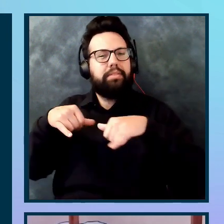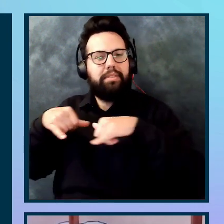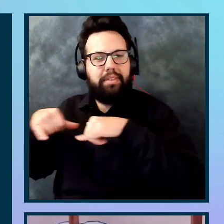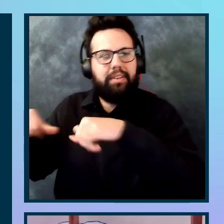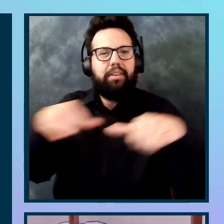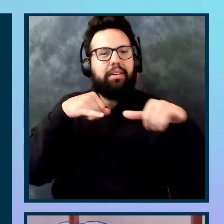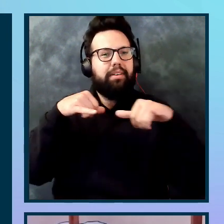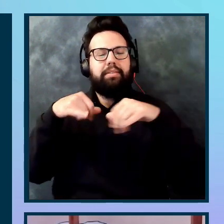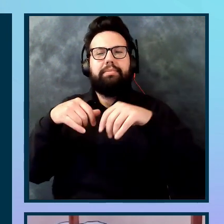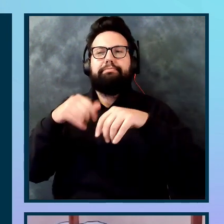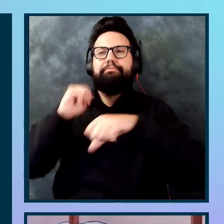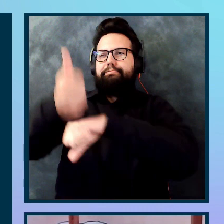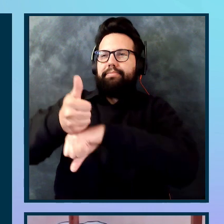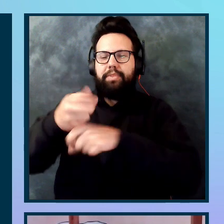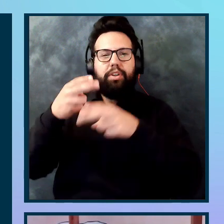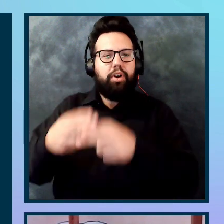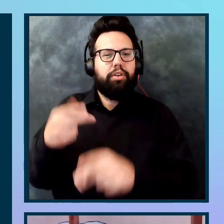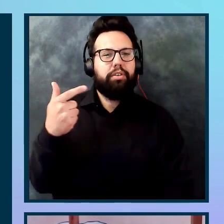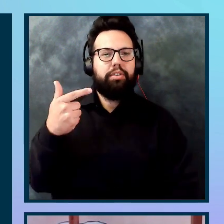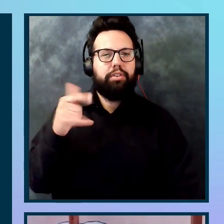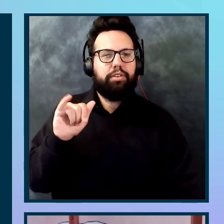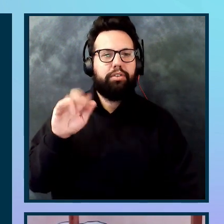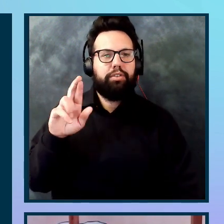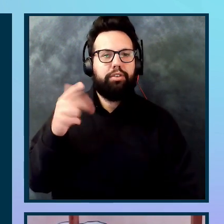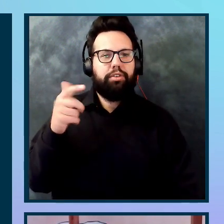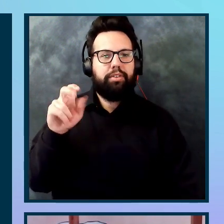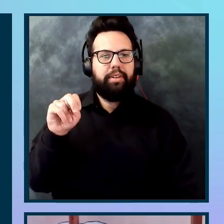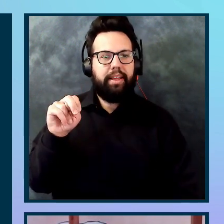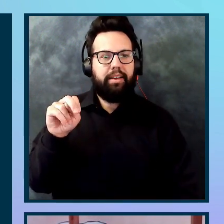that comes from the Cucumber testing tool,